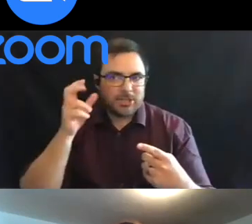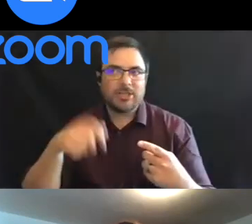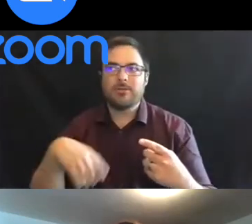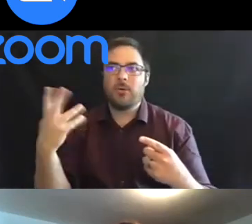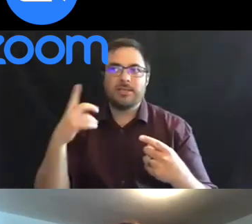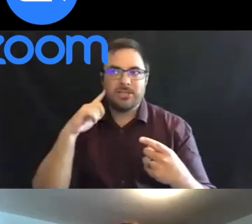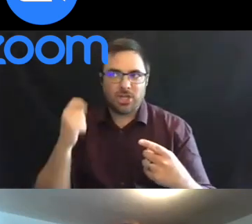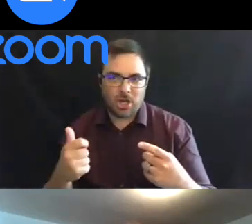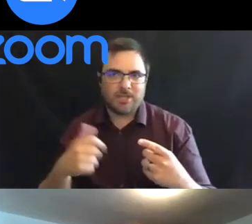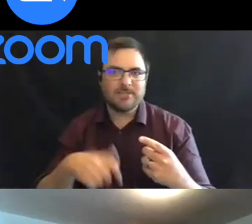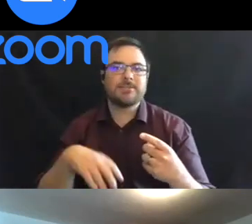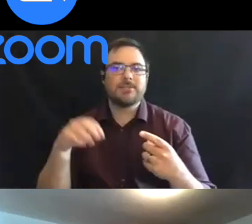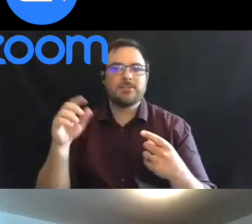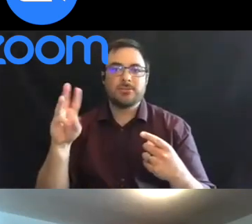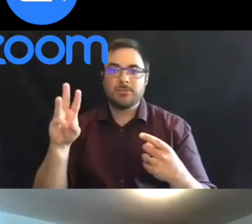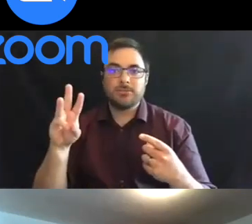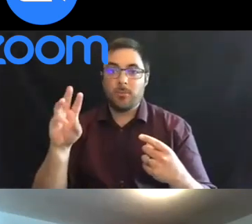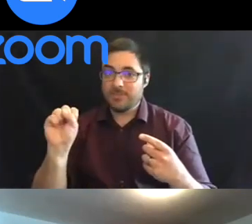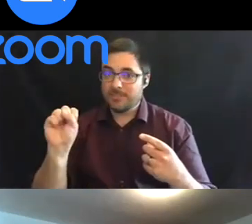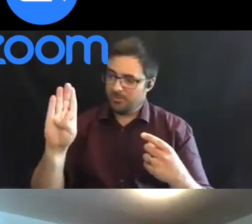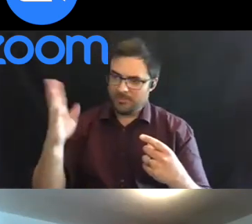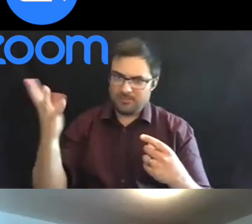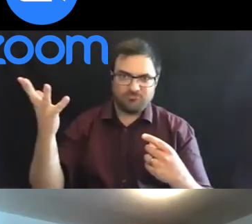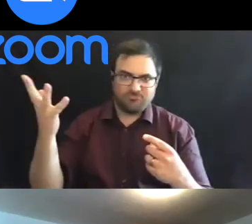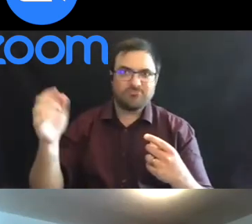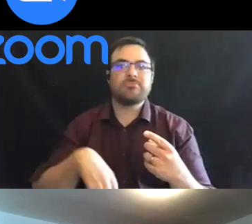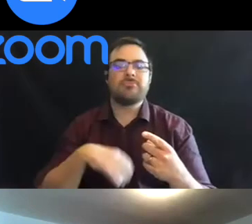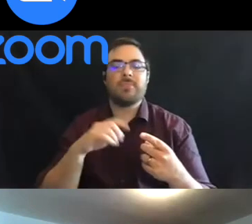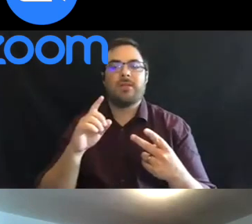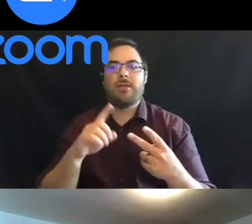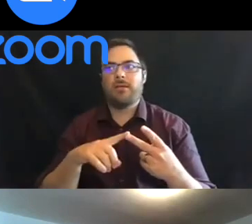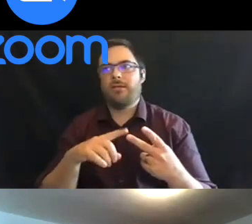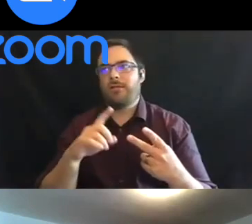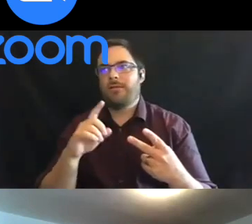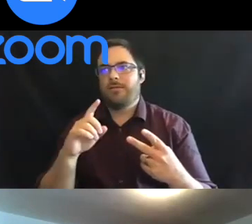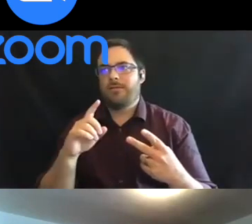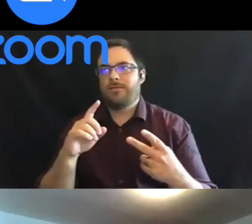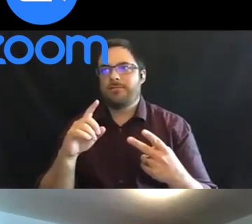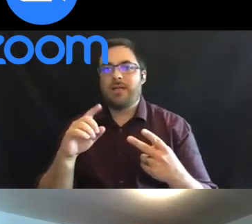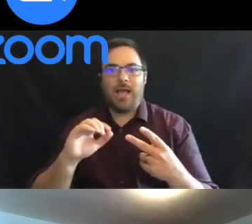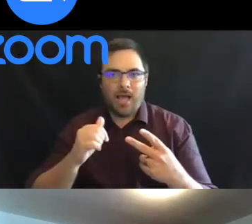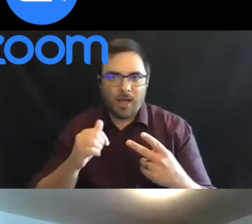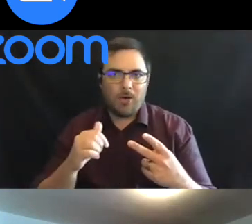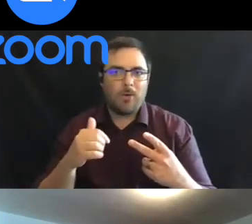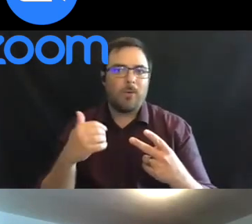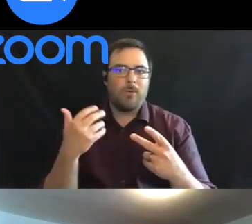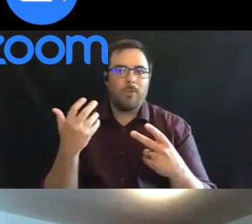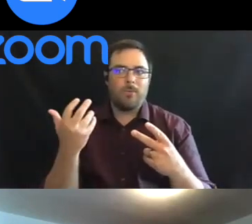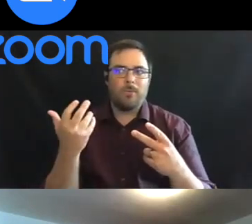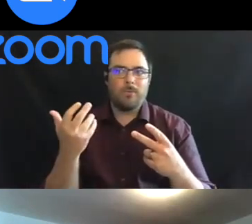what is the Wisconsin Sound Beginnings program and then you know..how do you do objective hearing